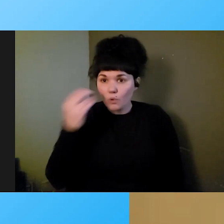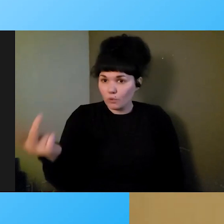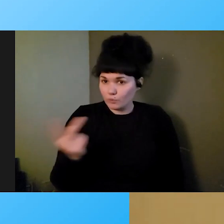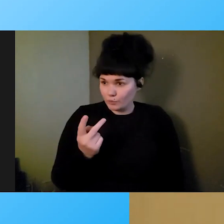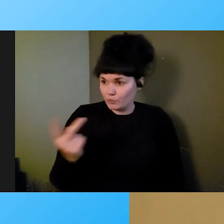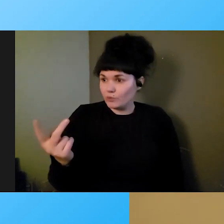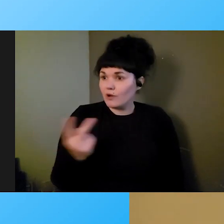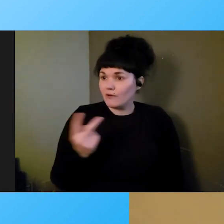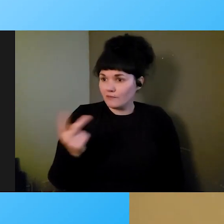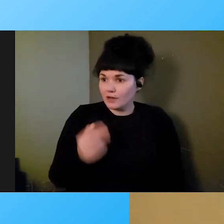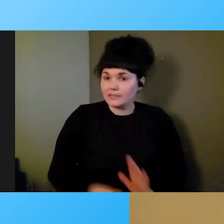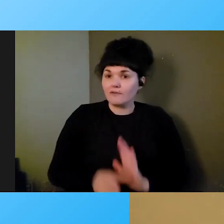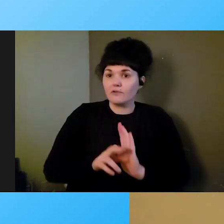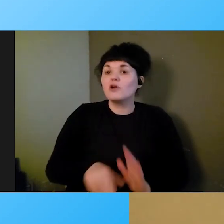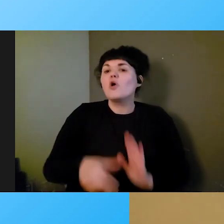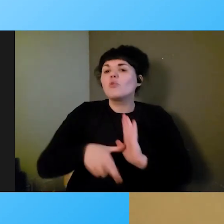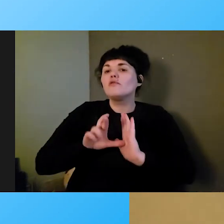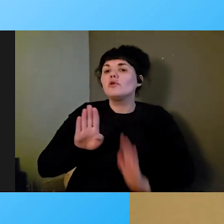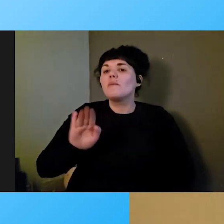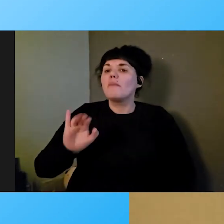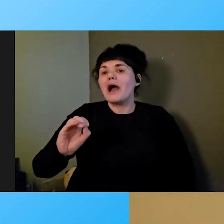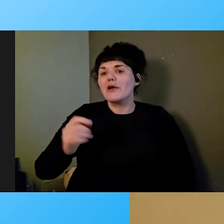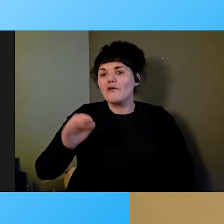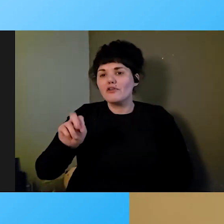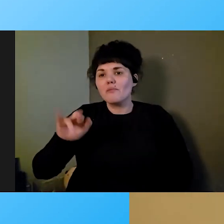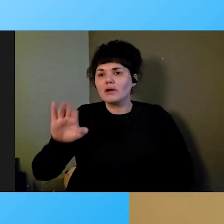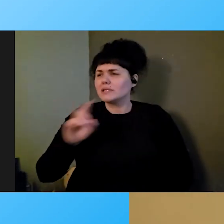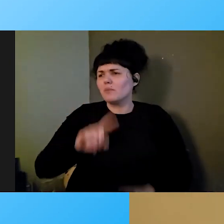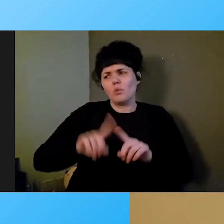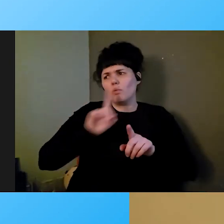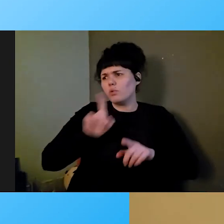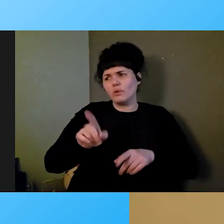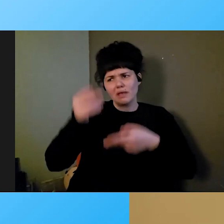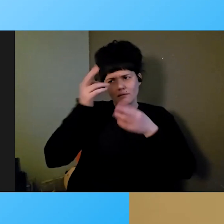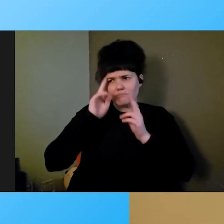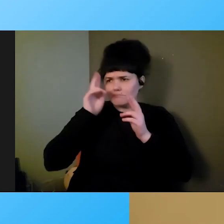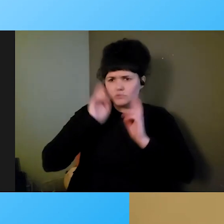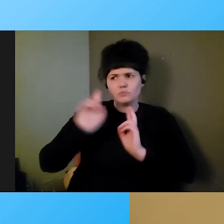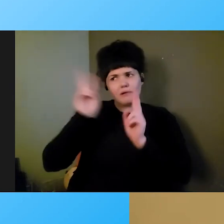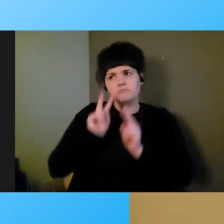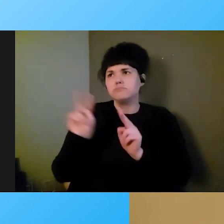bio for Marcie but it's a highly respected influential figure in